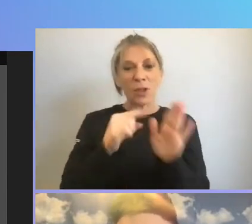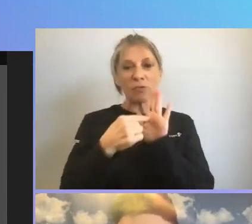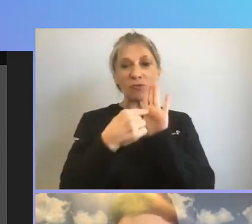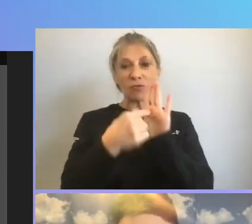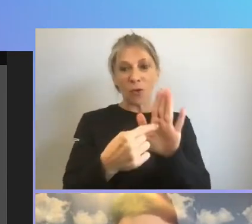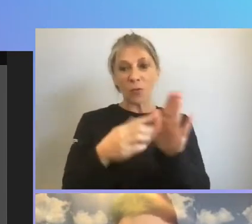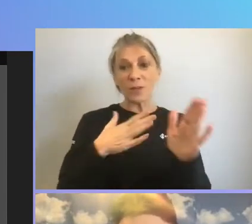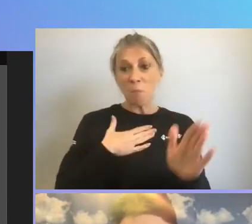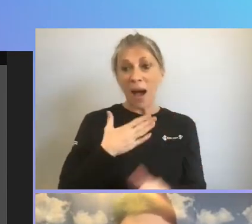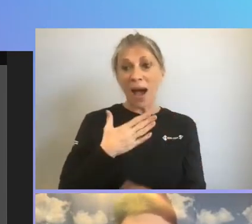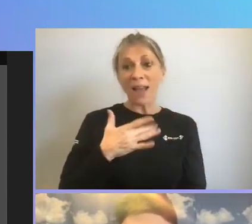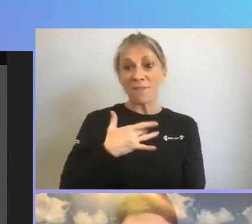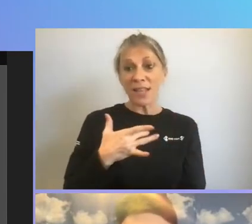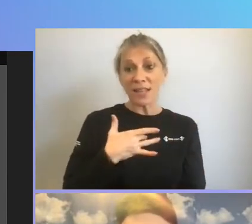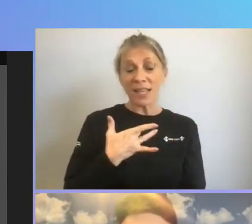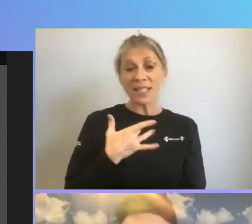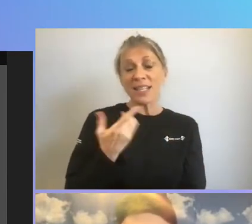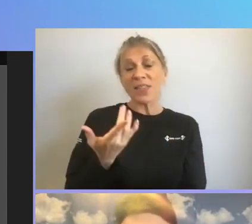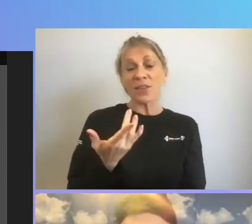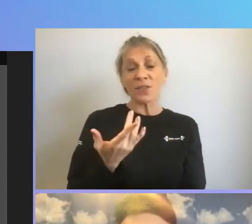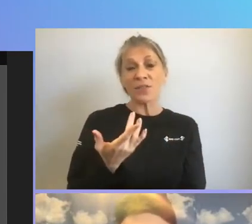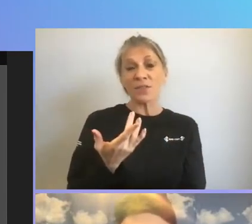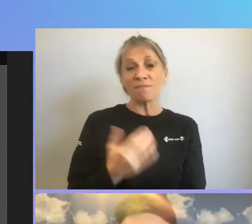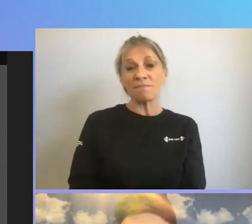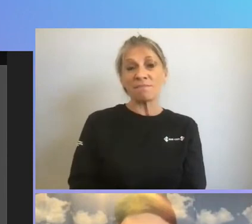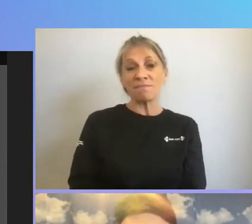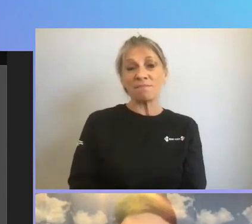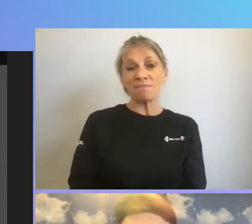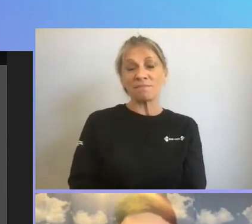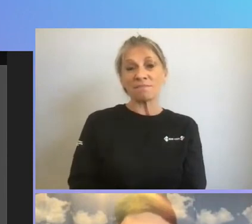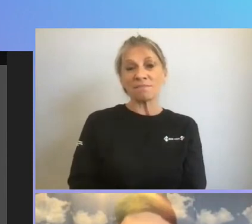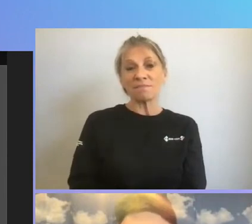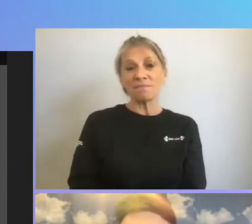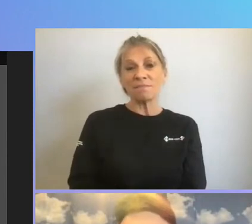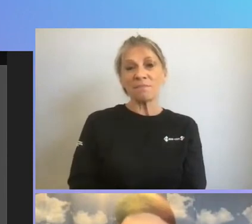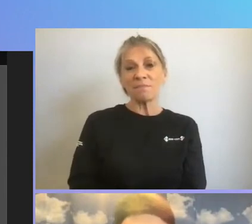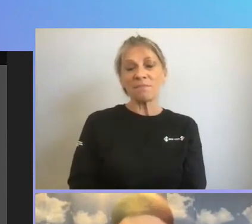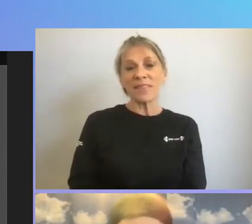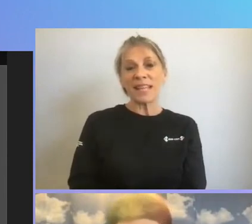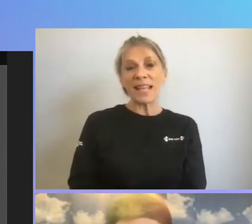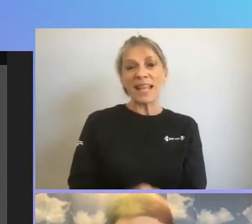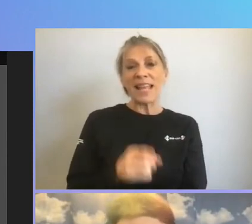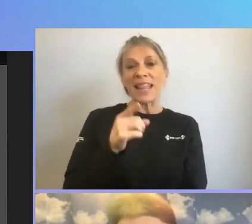is that there's just this, um,